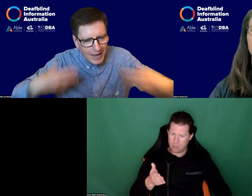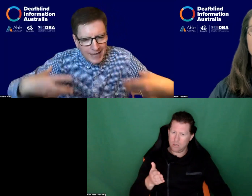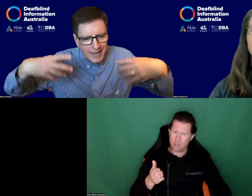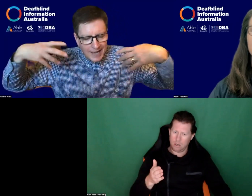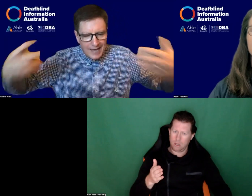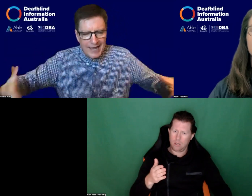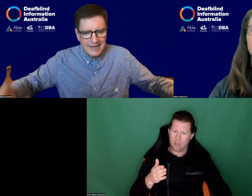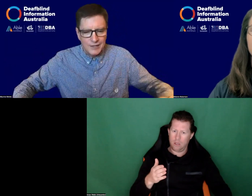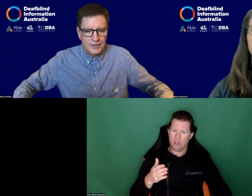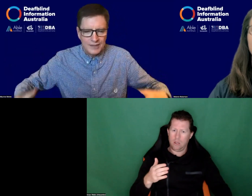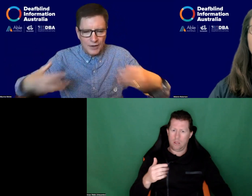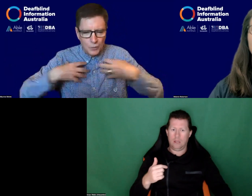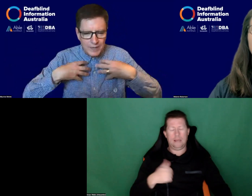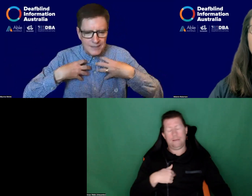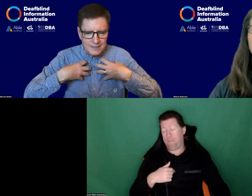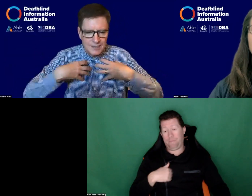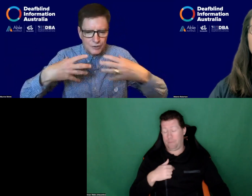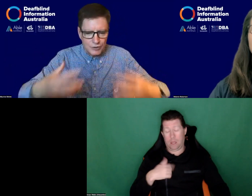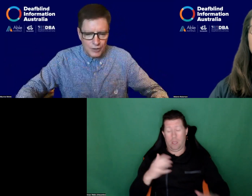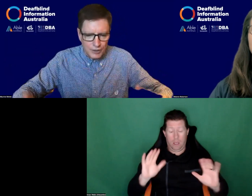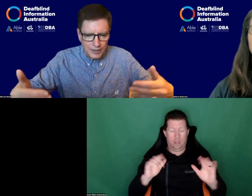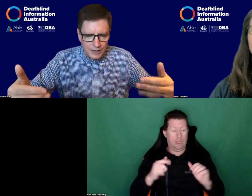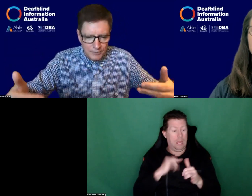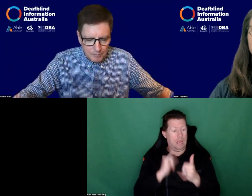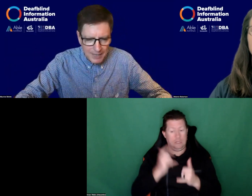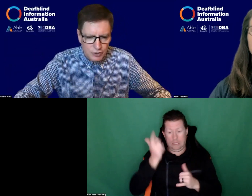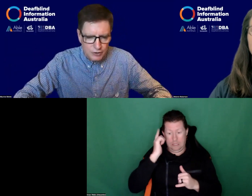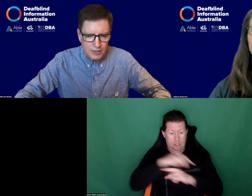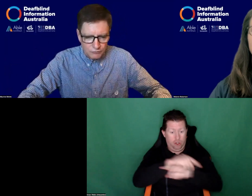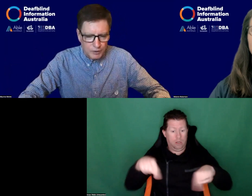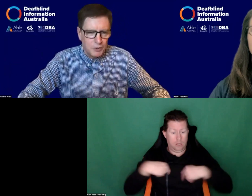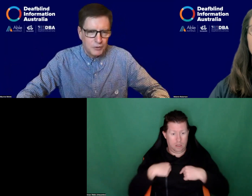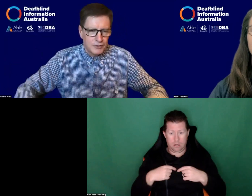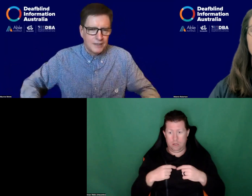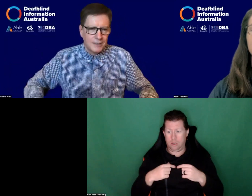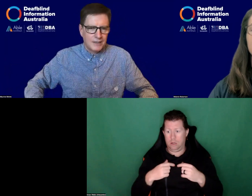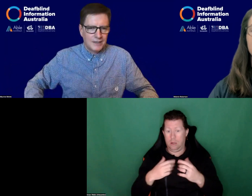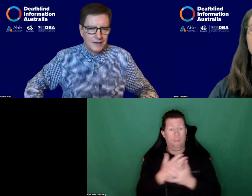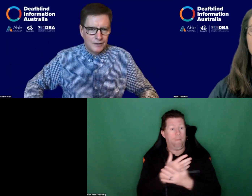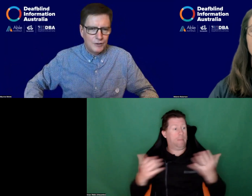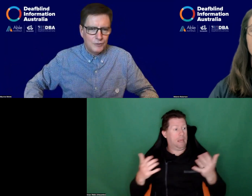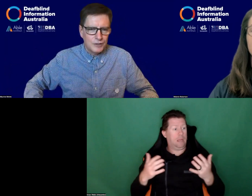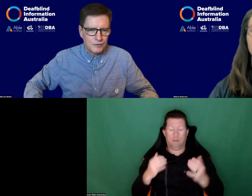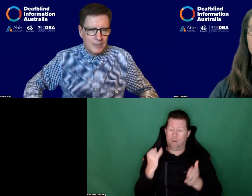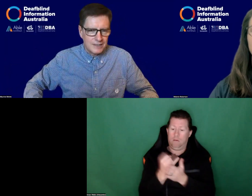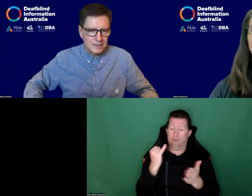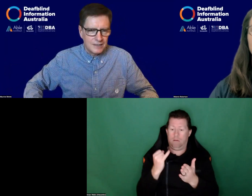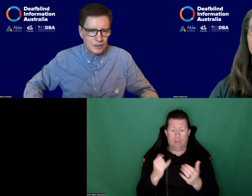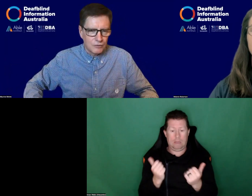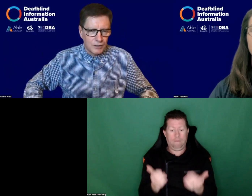I hate to think that we as teachers are major contributors to the stress that the children